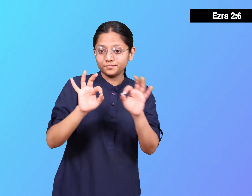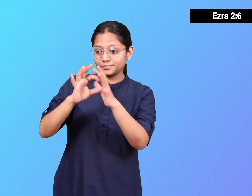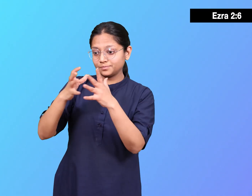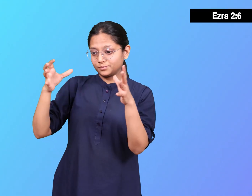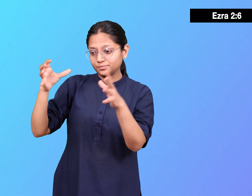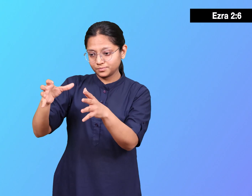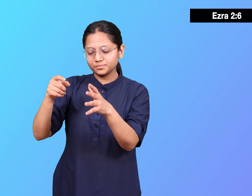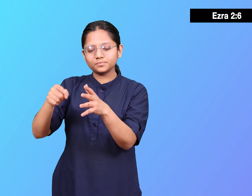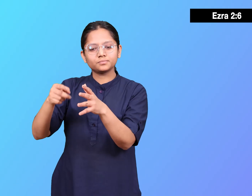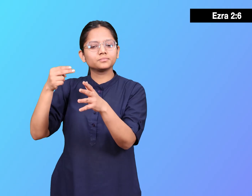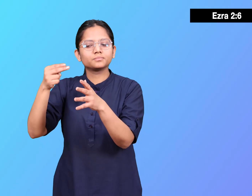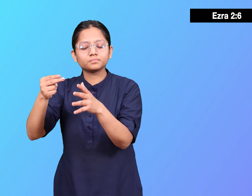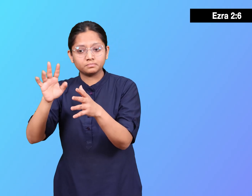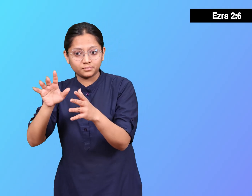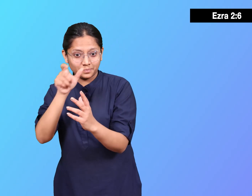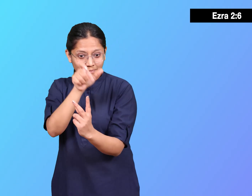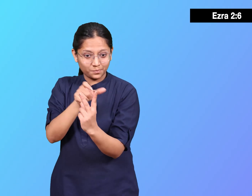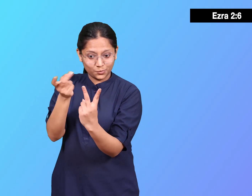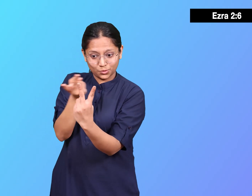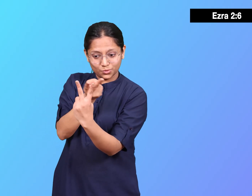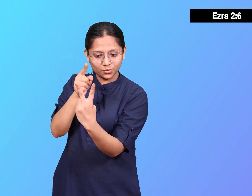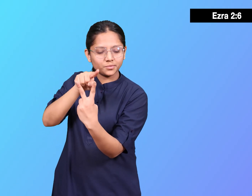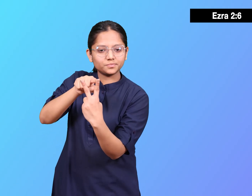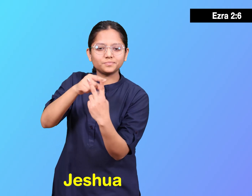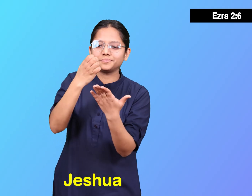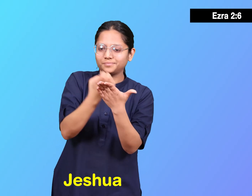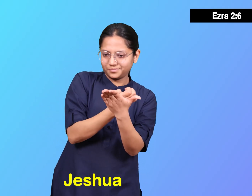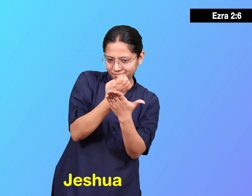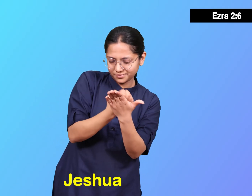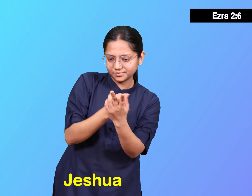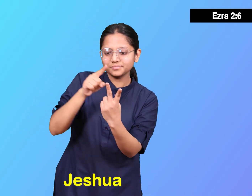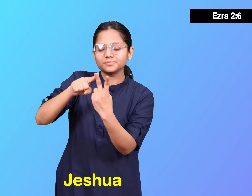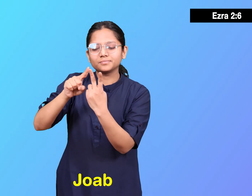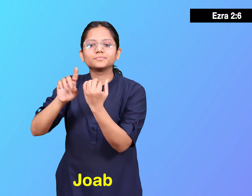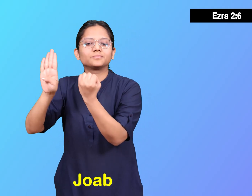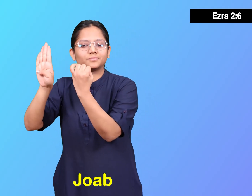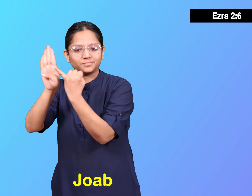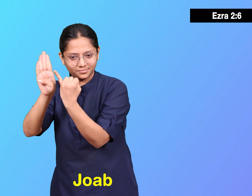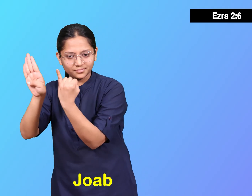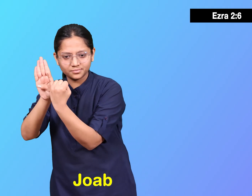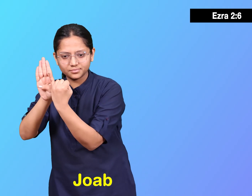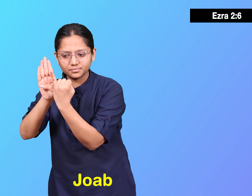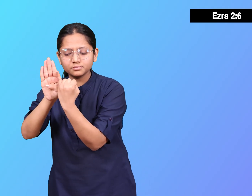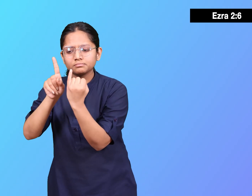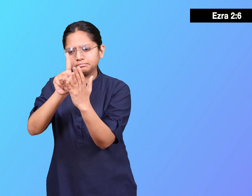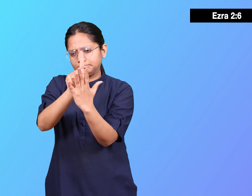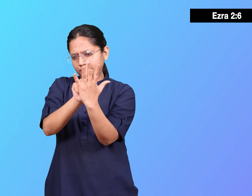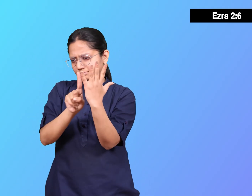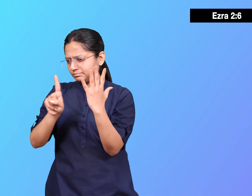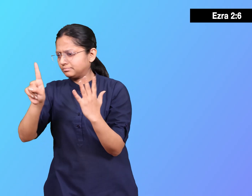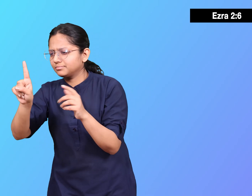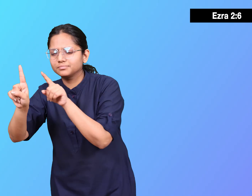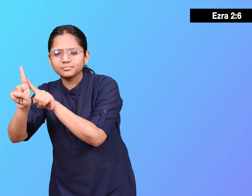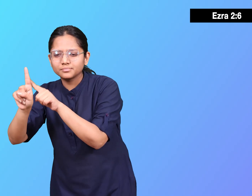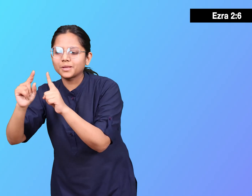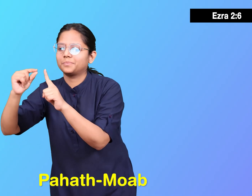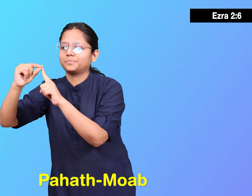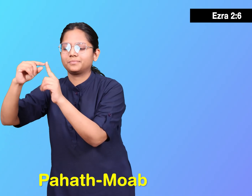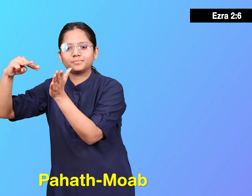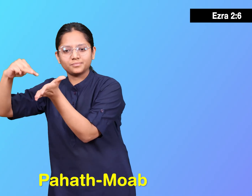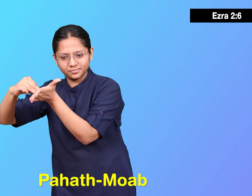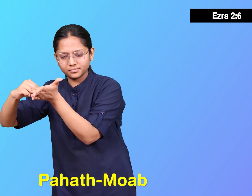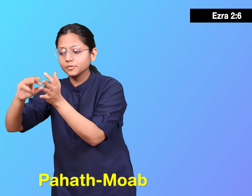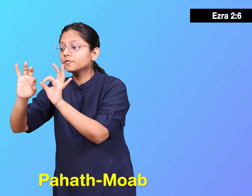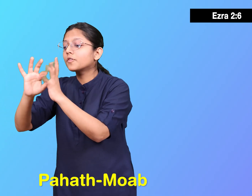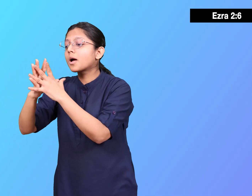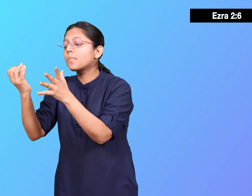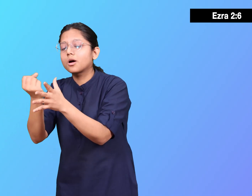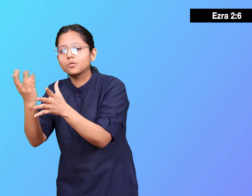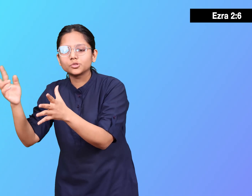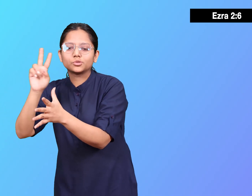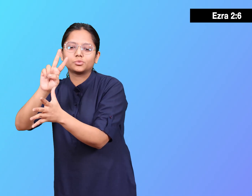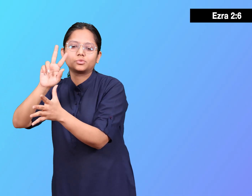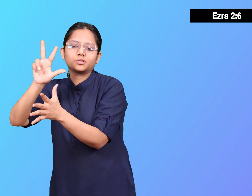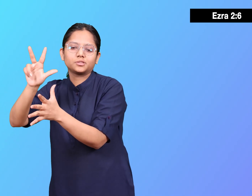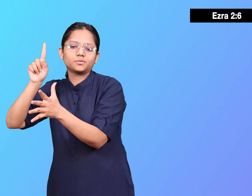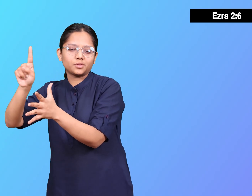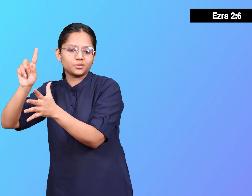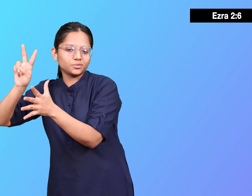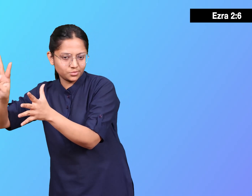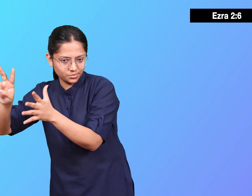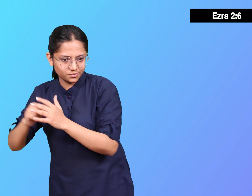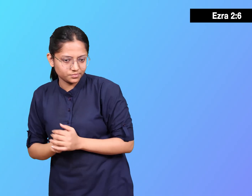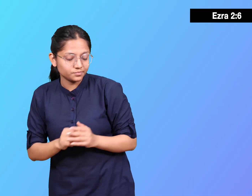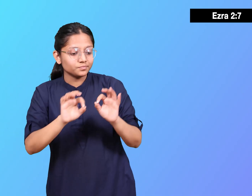the descendants of Pahath Moab of the family of Jeshua and Joab: 2812